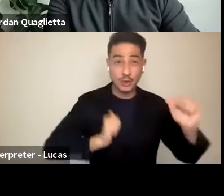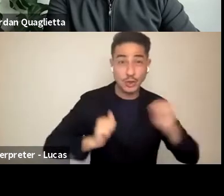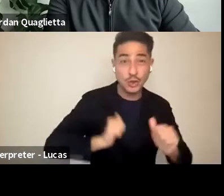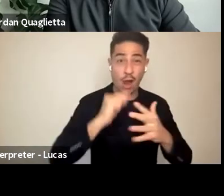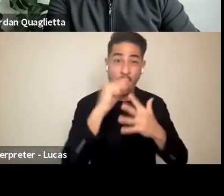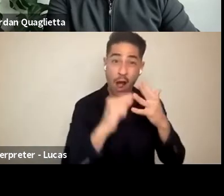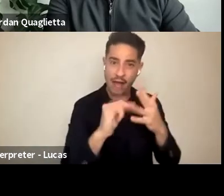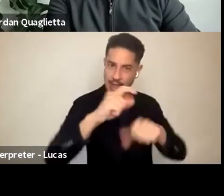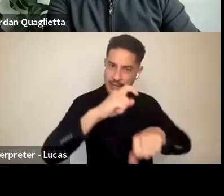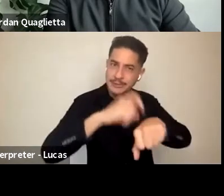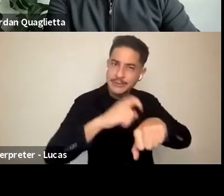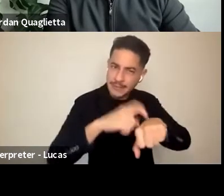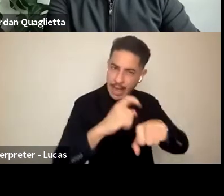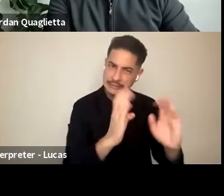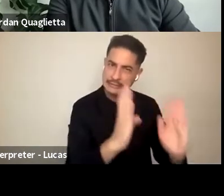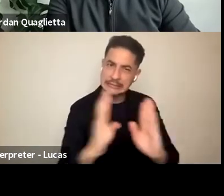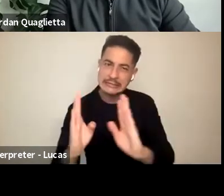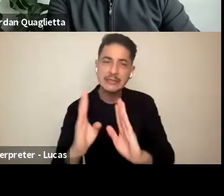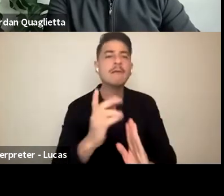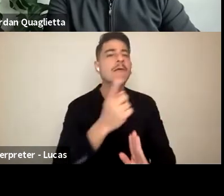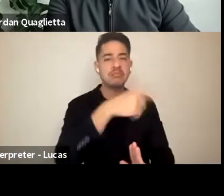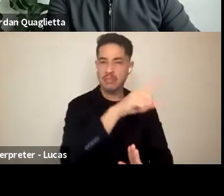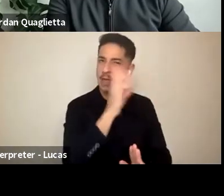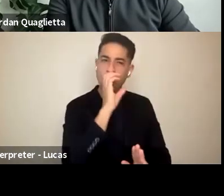information to deliver to their searchers on their platform.